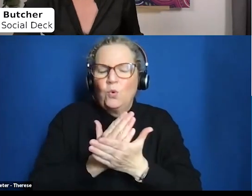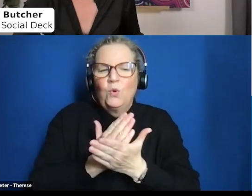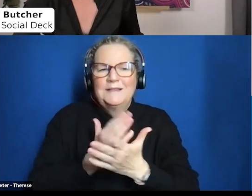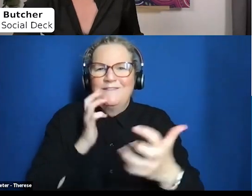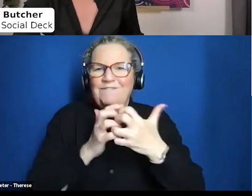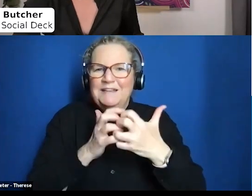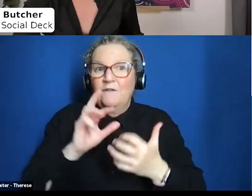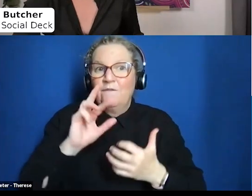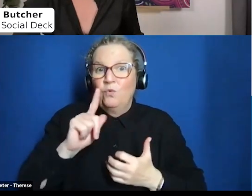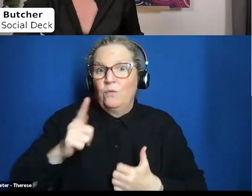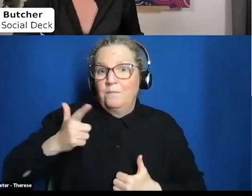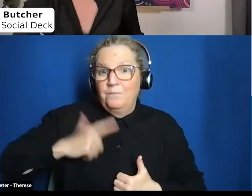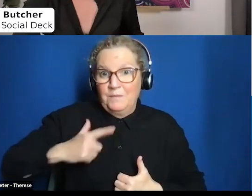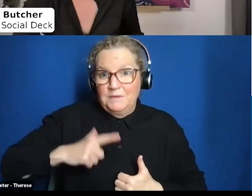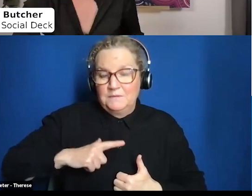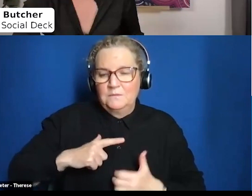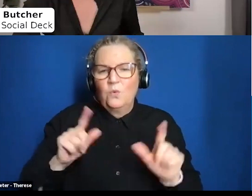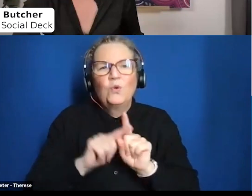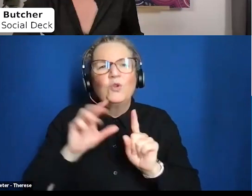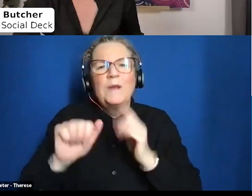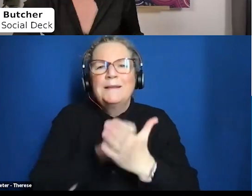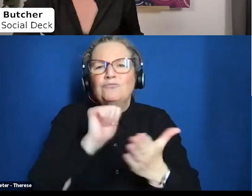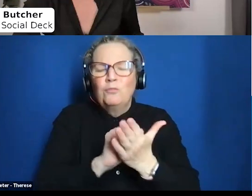but also has appropriate ethical oversight,